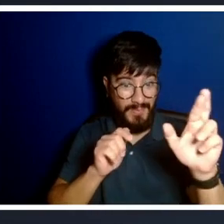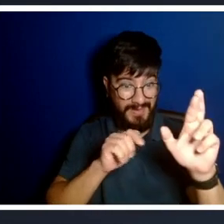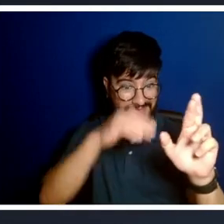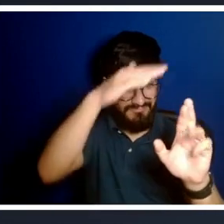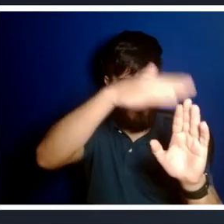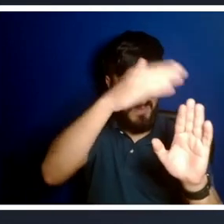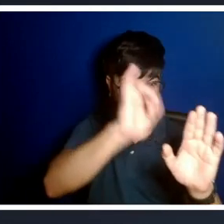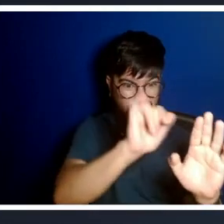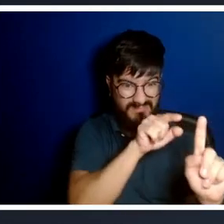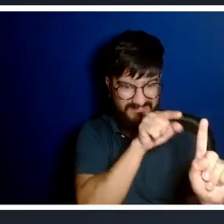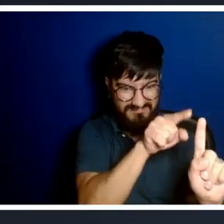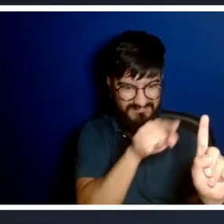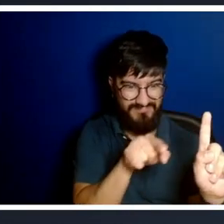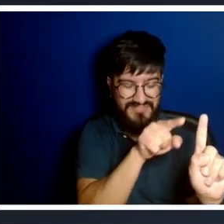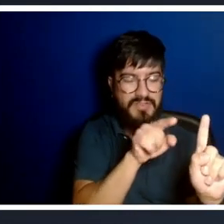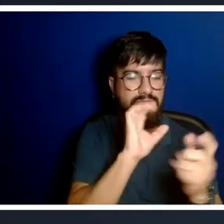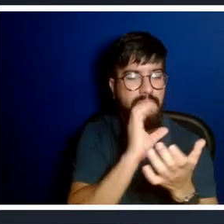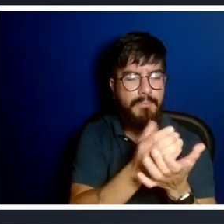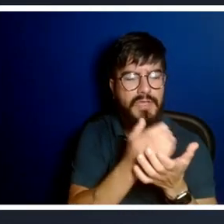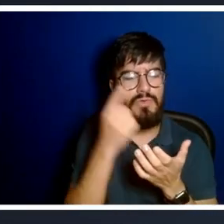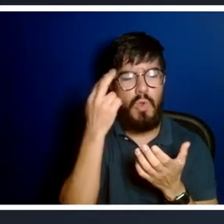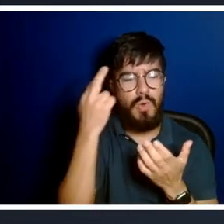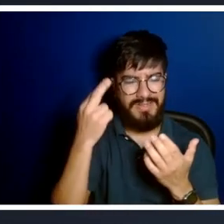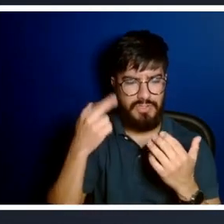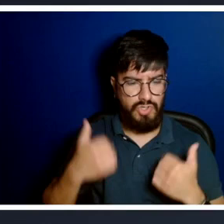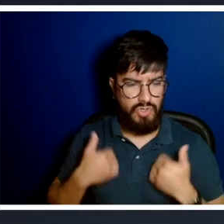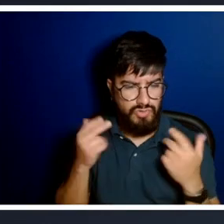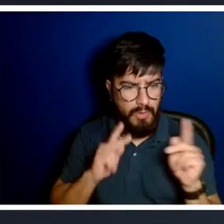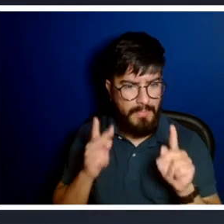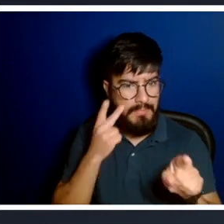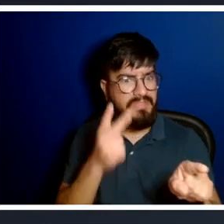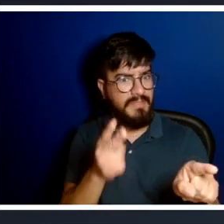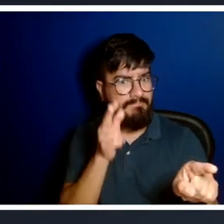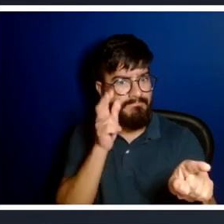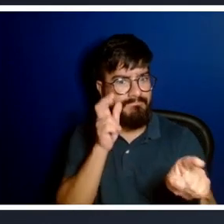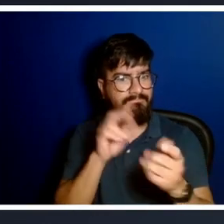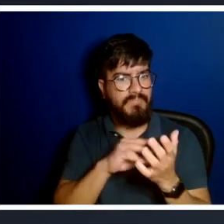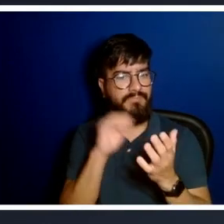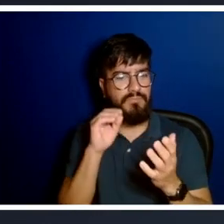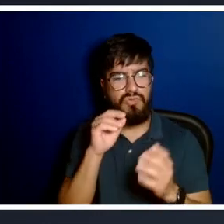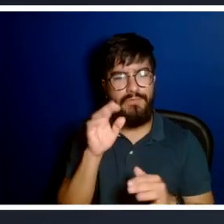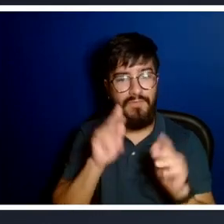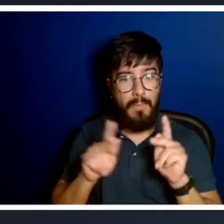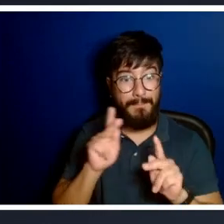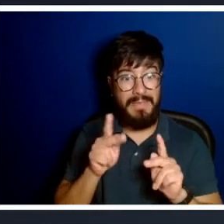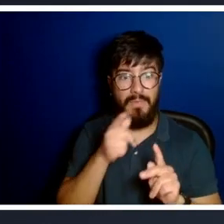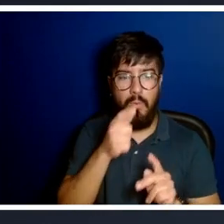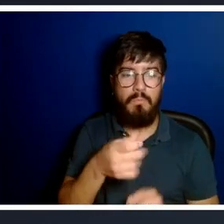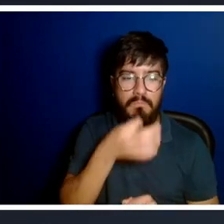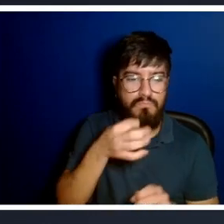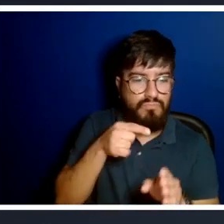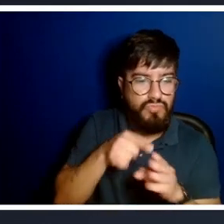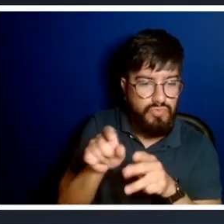getting their information from trusted sources. As the top right photo shows, the rangers also